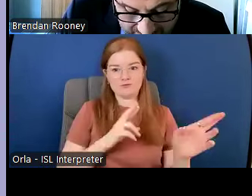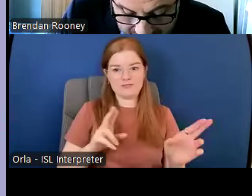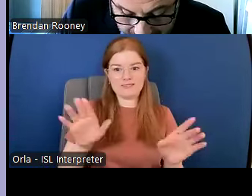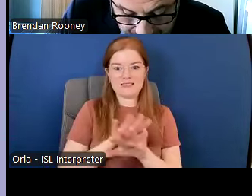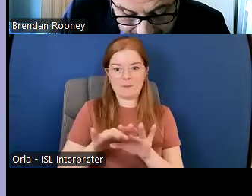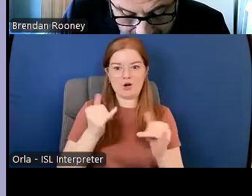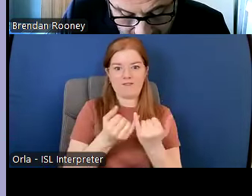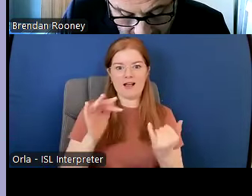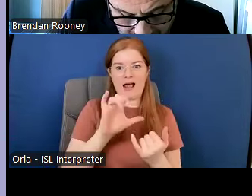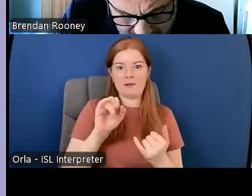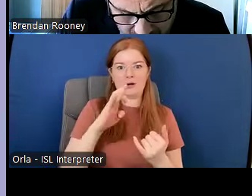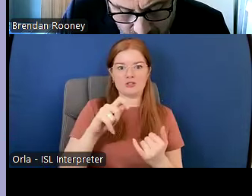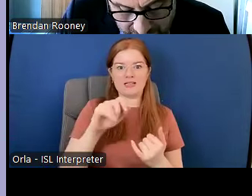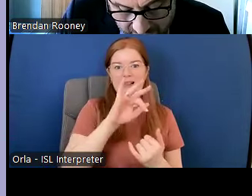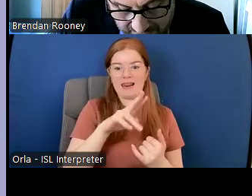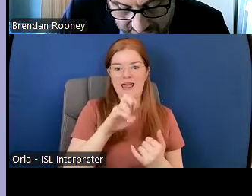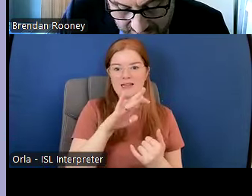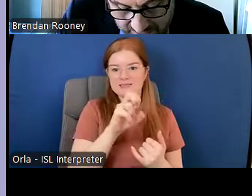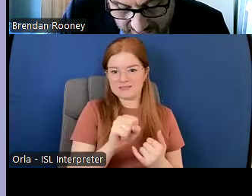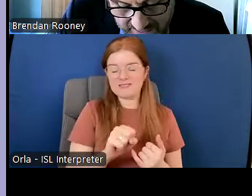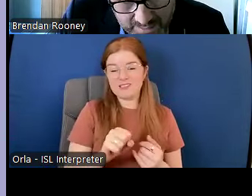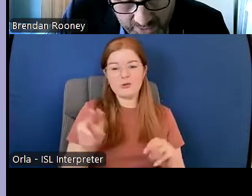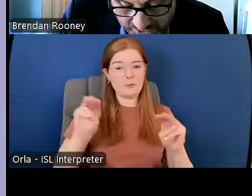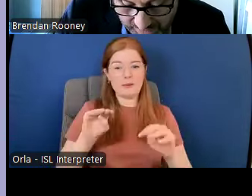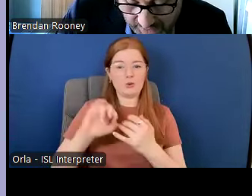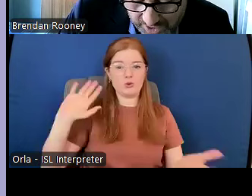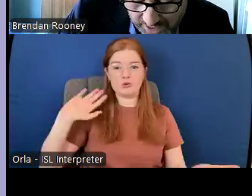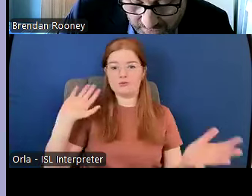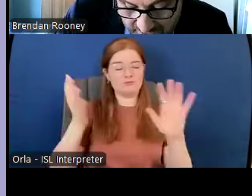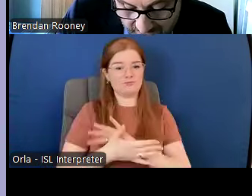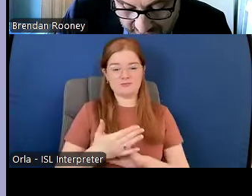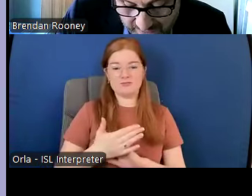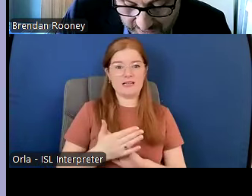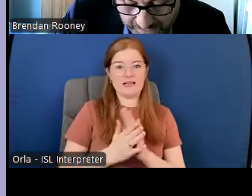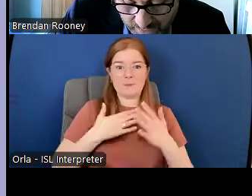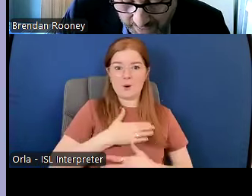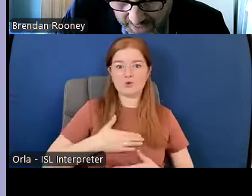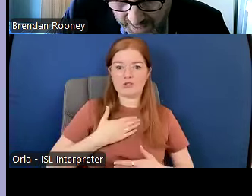Gleizes. "People who have annihilated their artistic emotion," Jellett wrote in 1934,